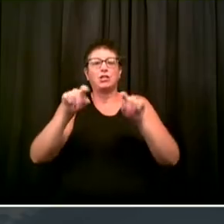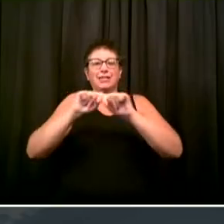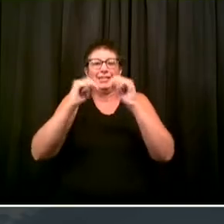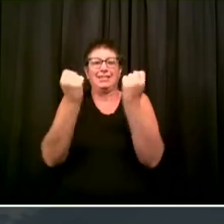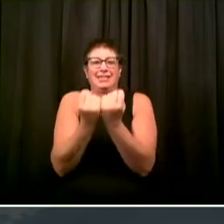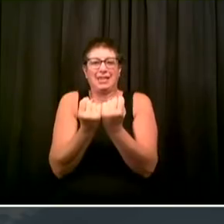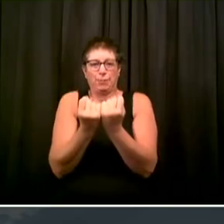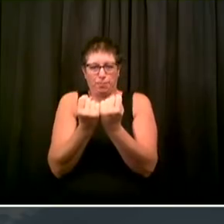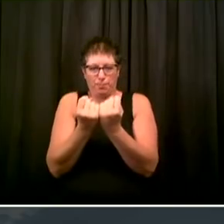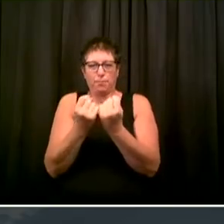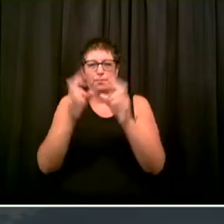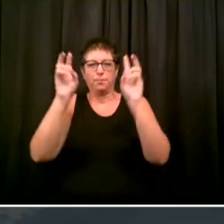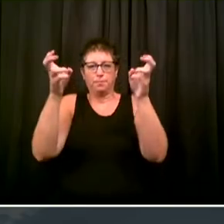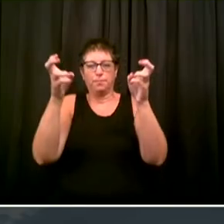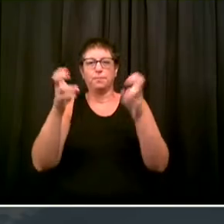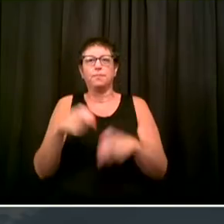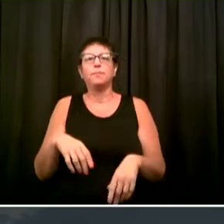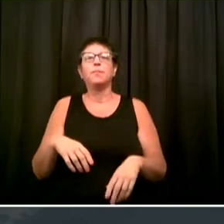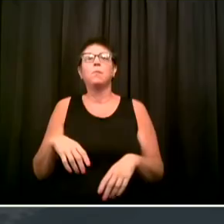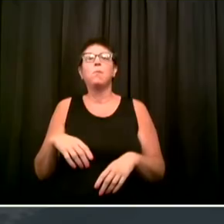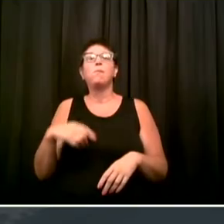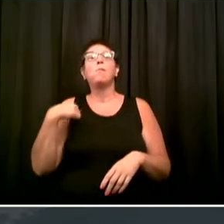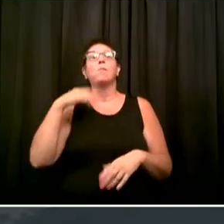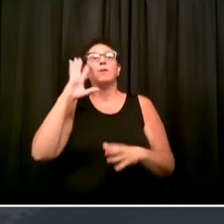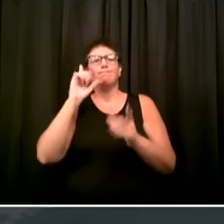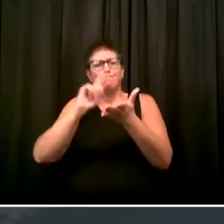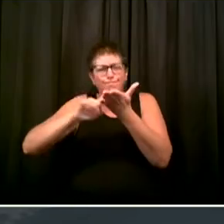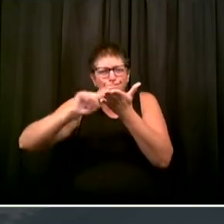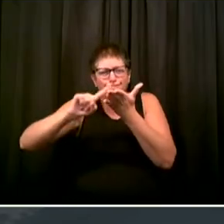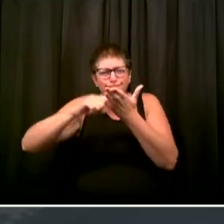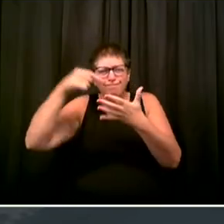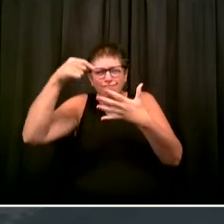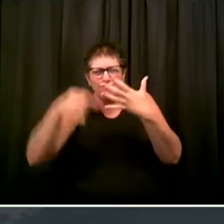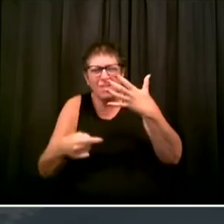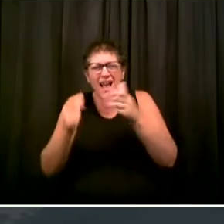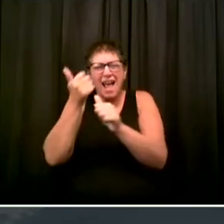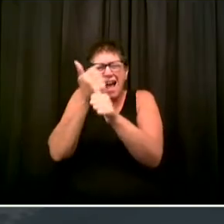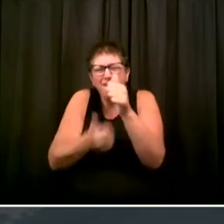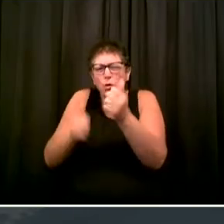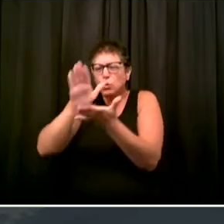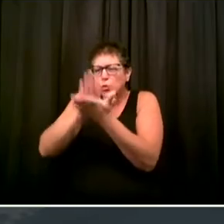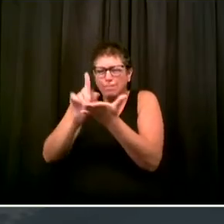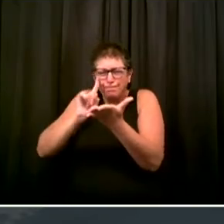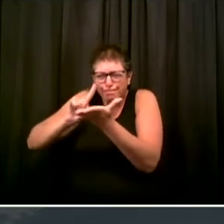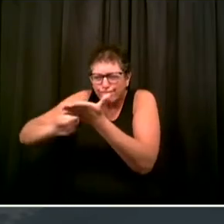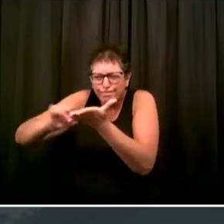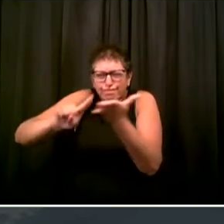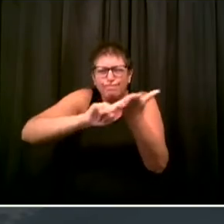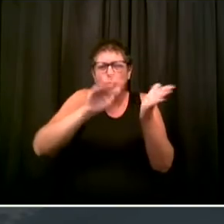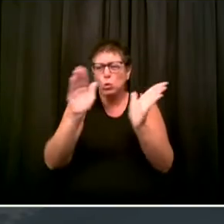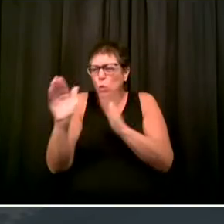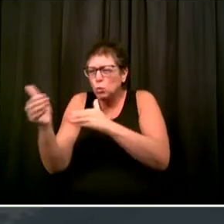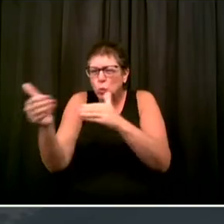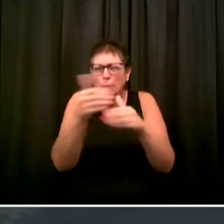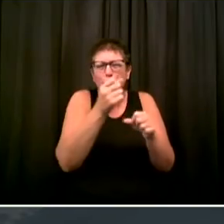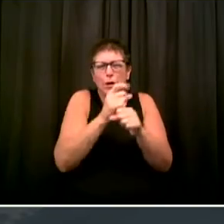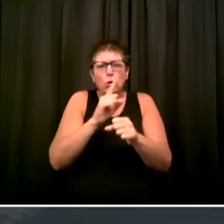RESOURCES NOT ONLY OF THE DEPARTMENT OF EDUCATION UTB THOER AGENCIES AS WELL COMING TOGETHER TO E